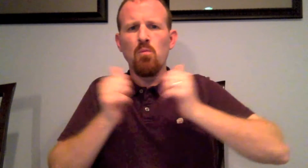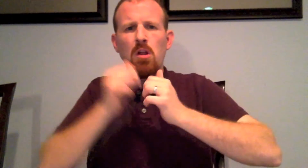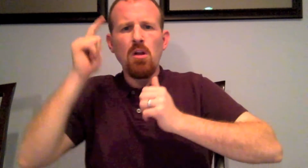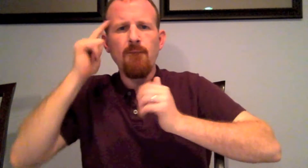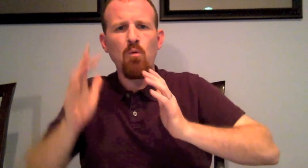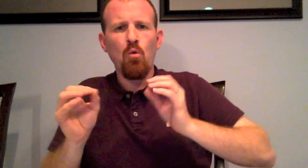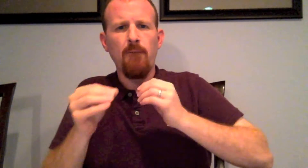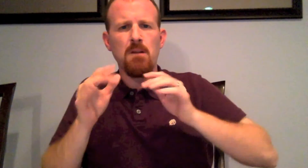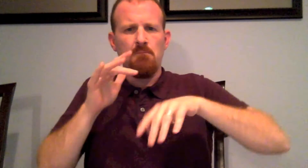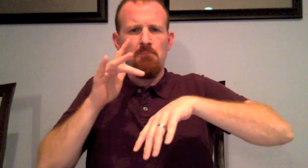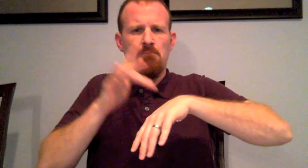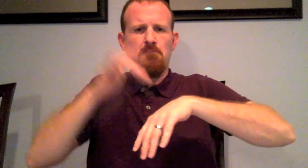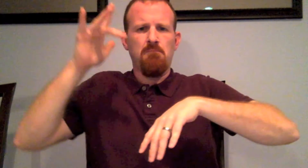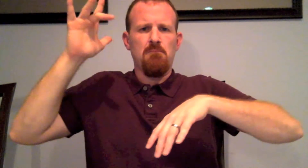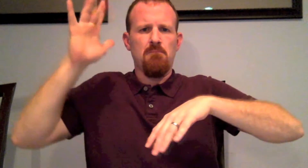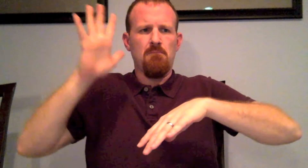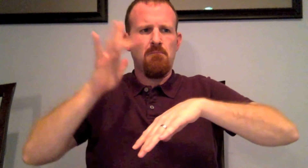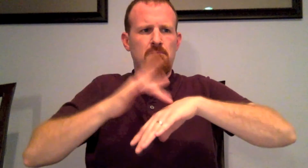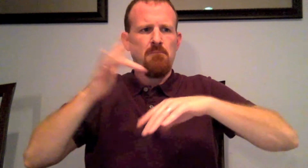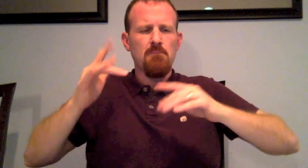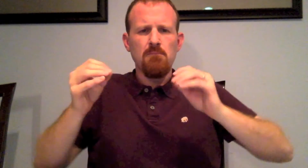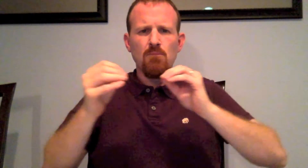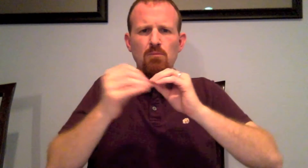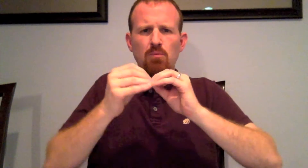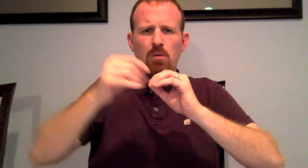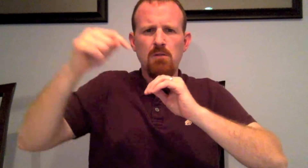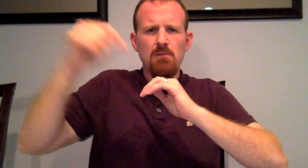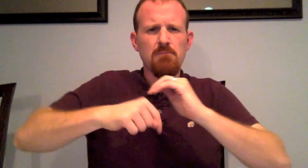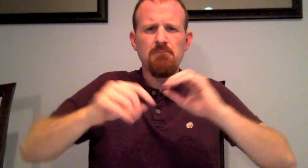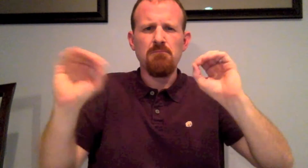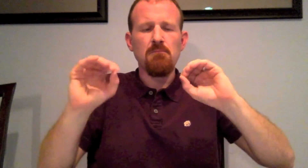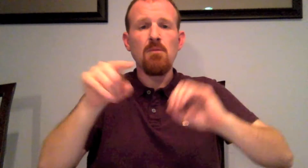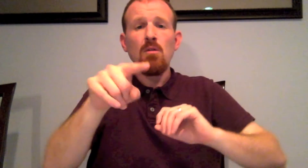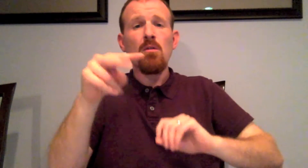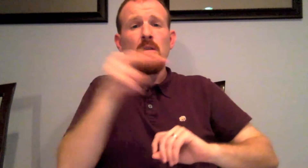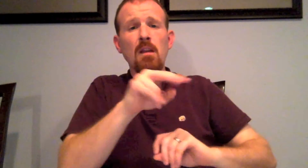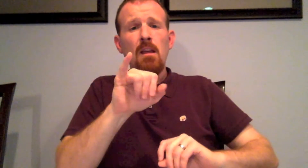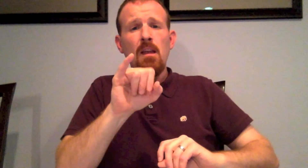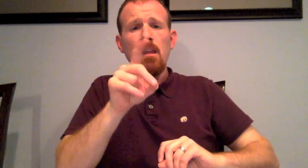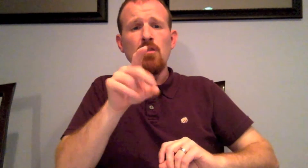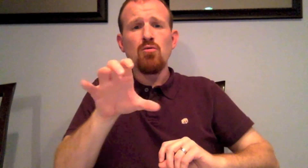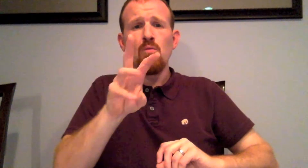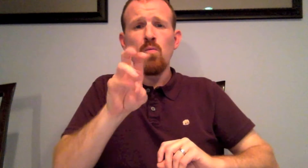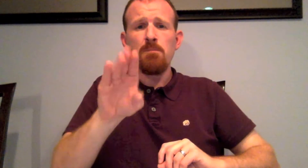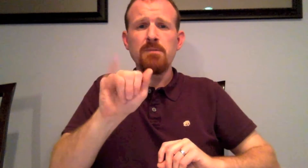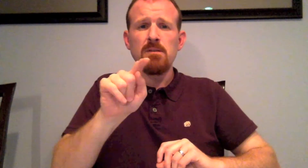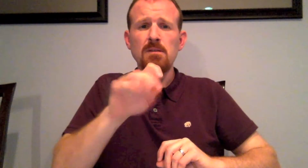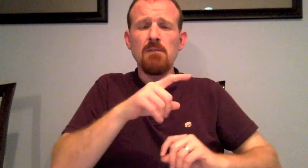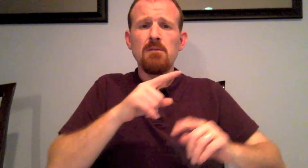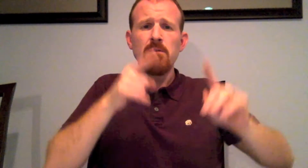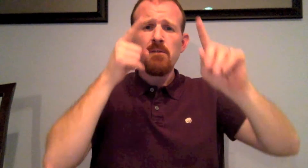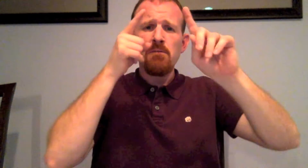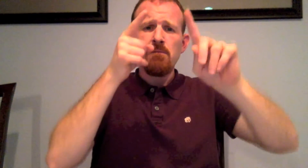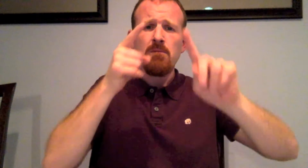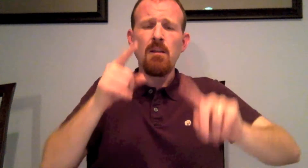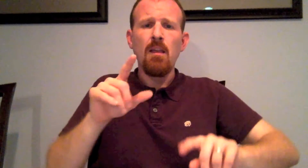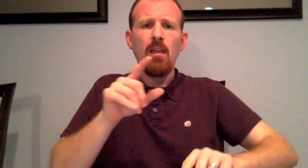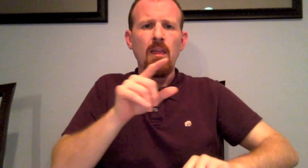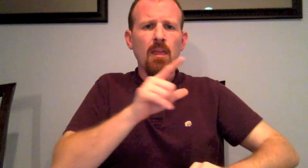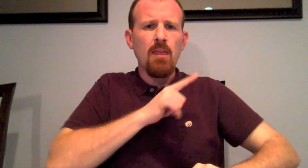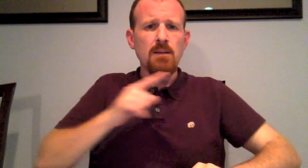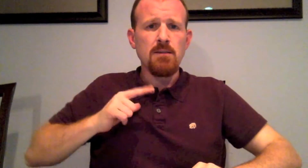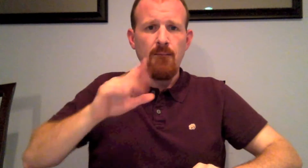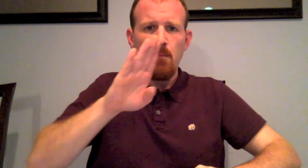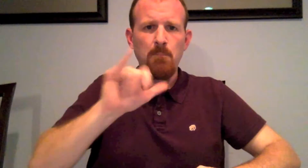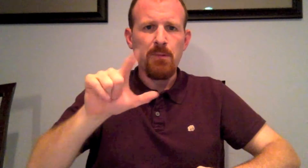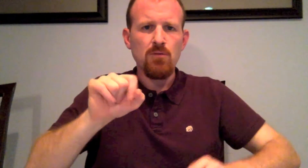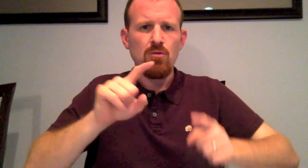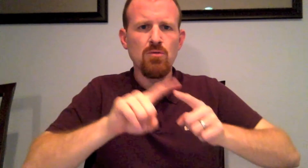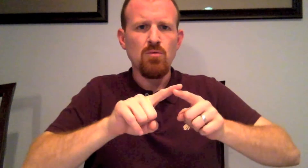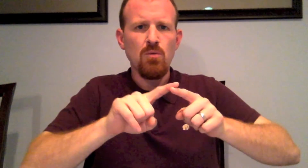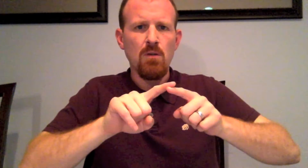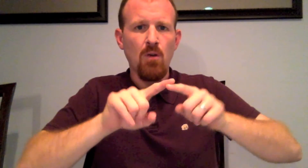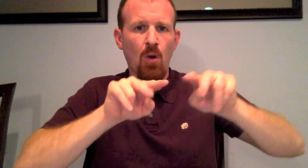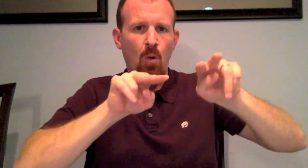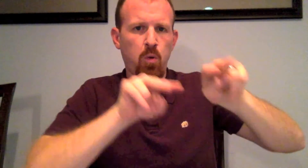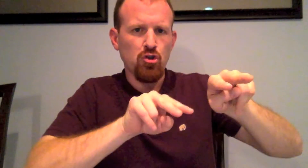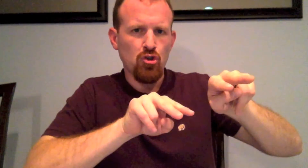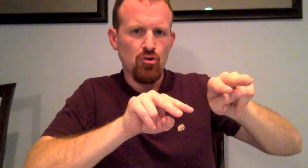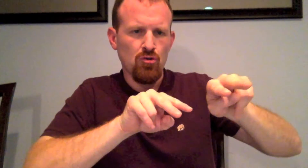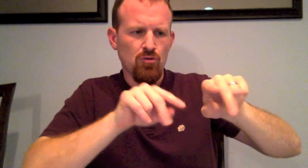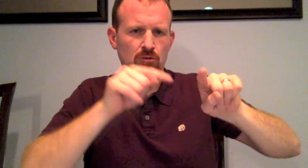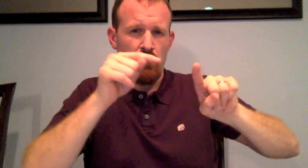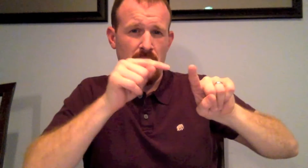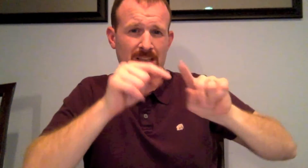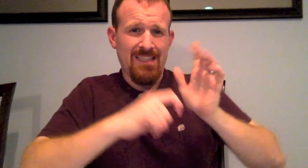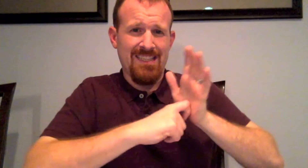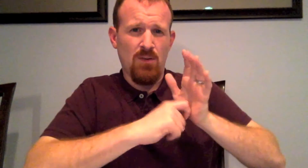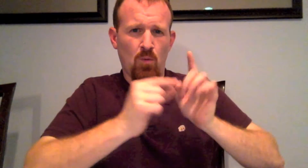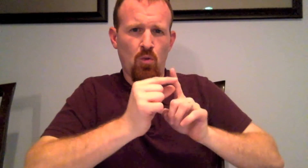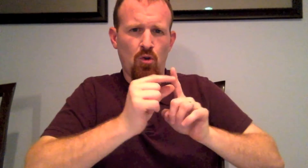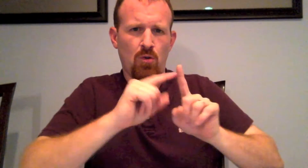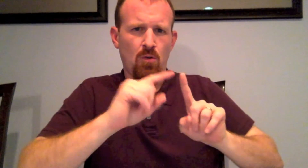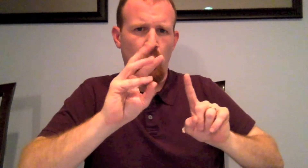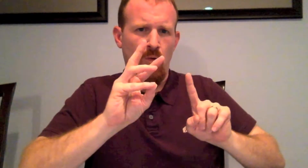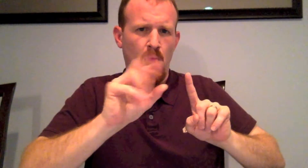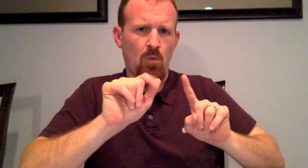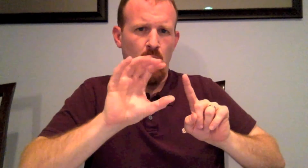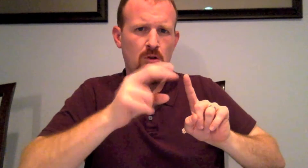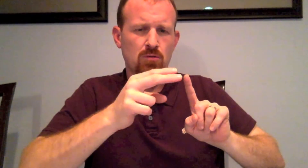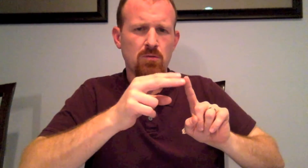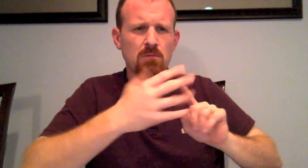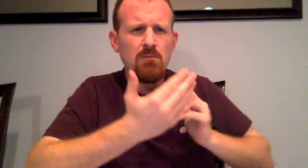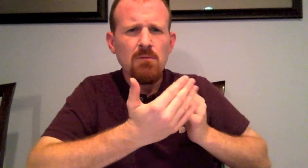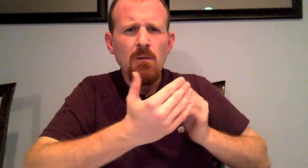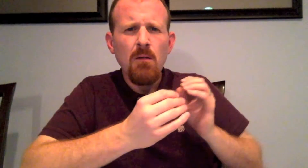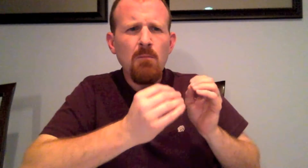There was sparse dialogue with the Governor’s office, nothing much more of substance. On IDHHC website, you will see that there is a list of bills to watch and take note of the word “watch.”